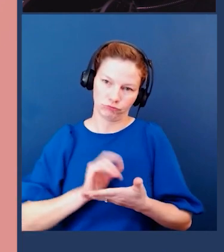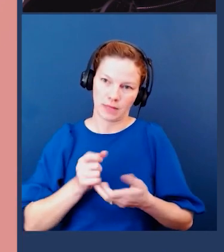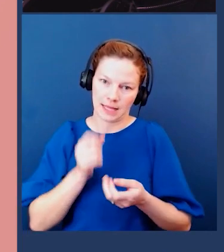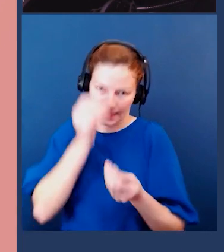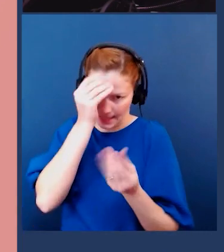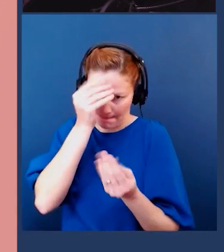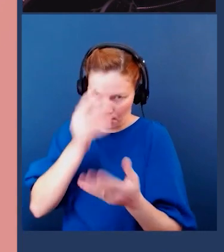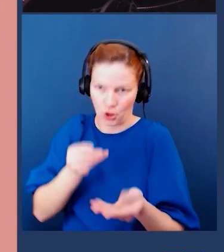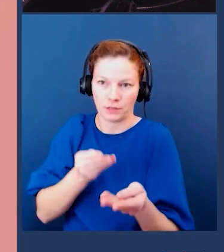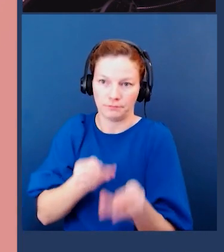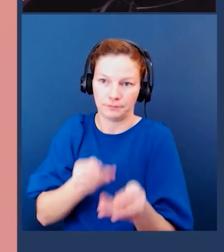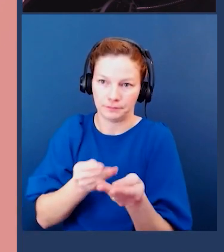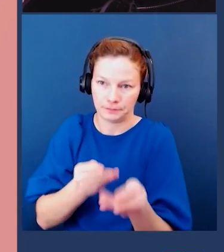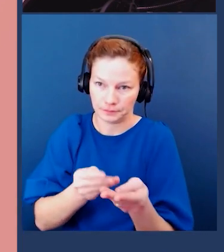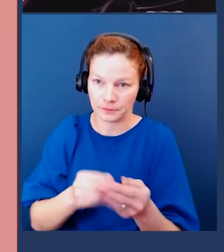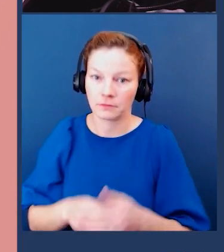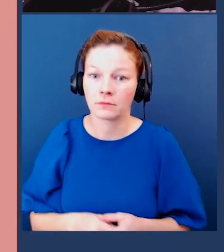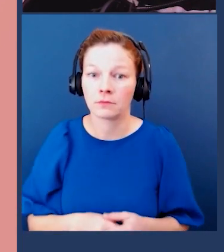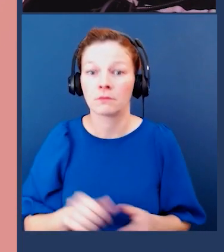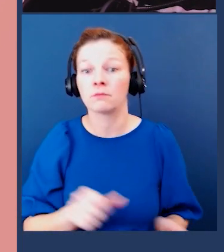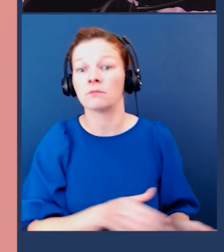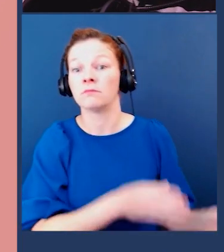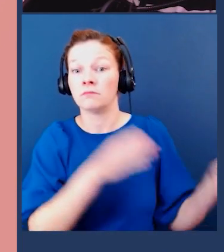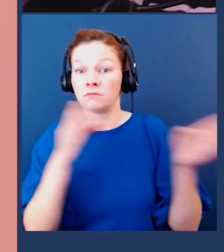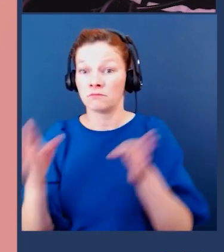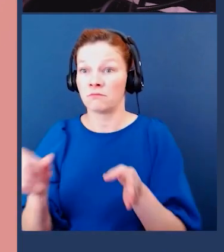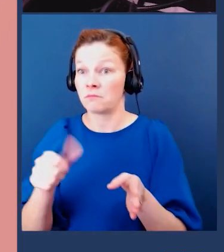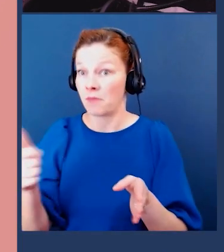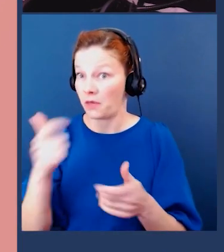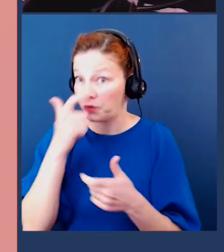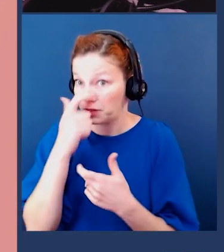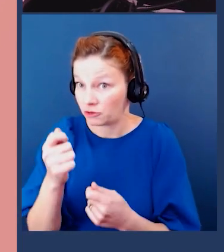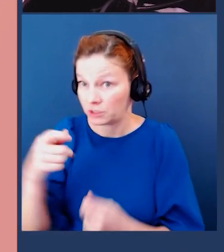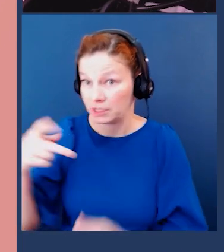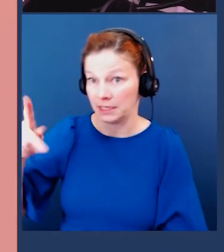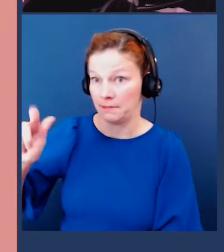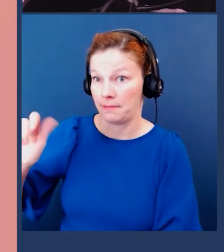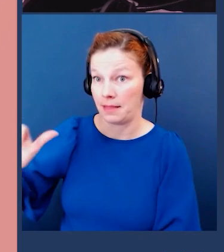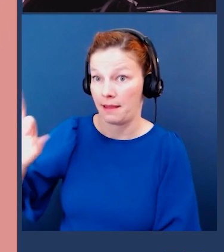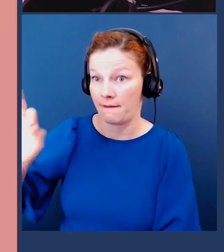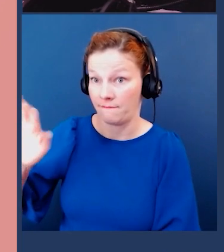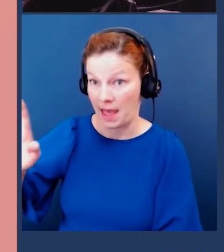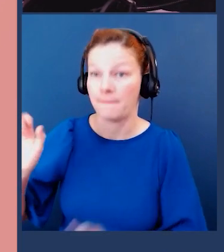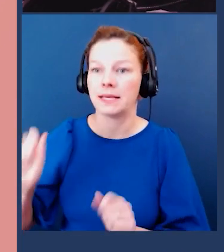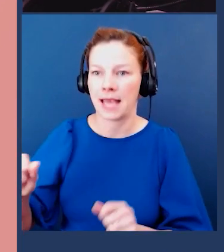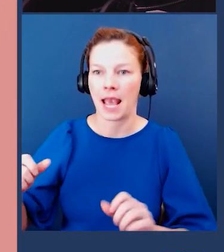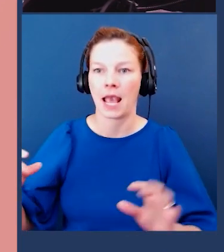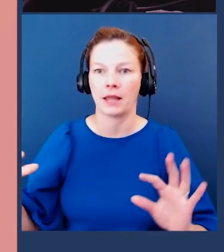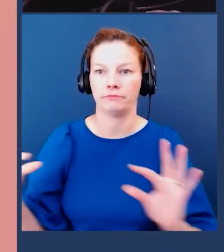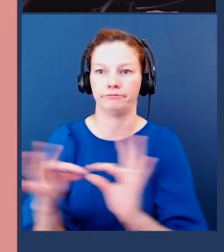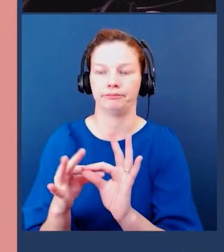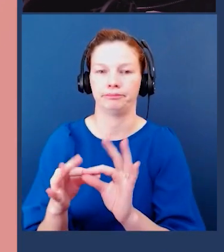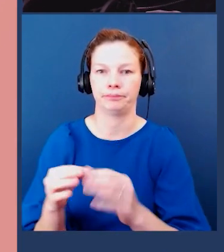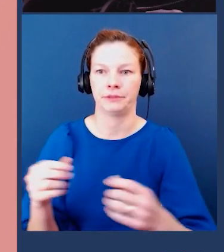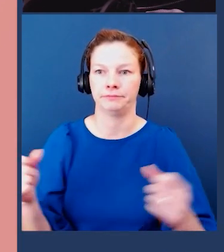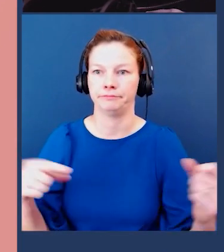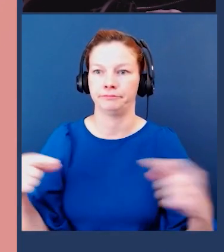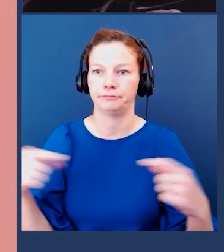Another thing what's interesting is that keep in mind that since PlayFab can talk with web if you want to go with an armory style,